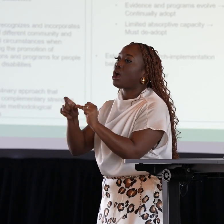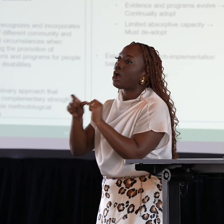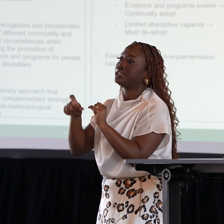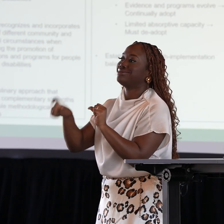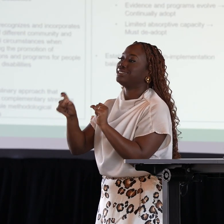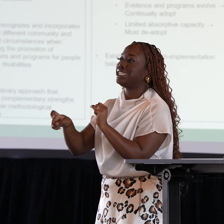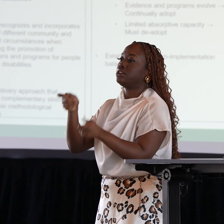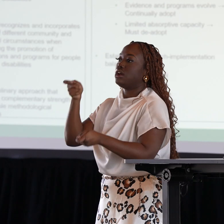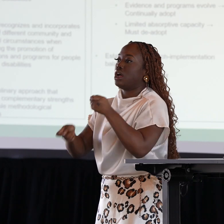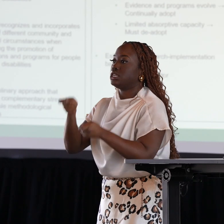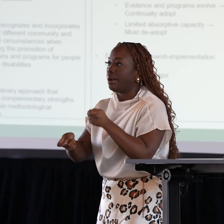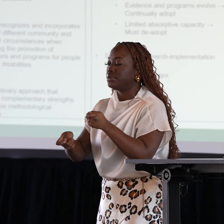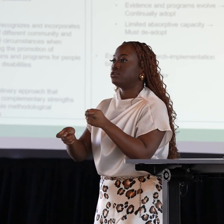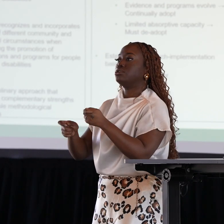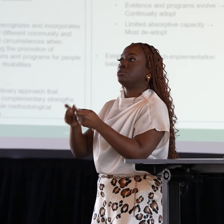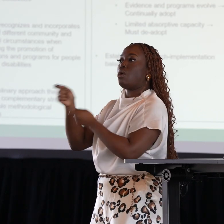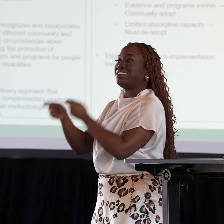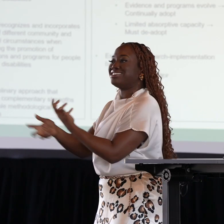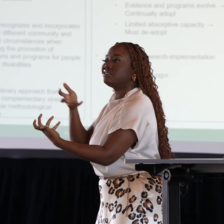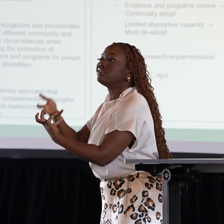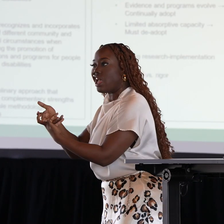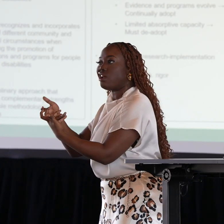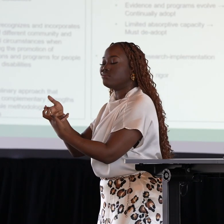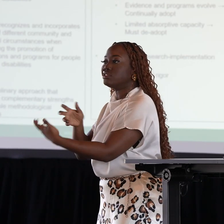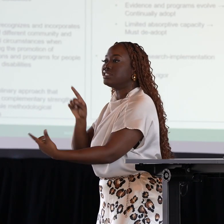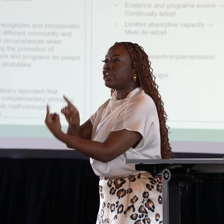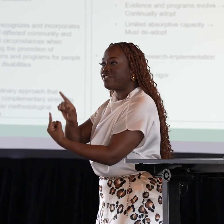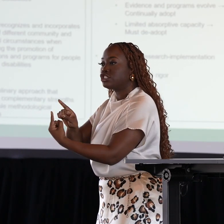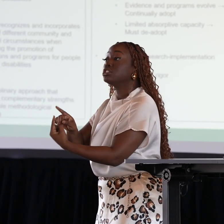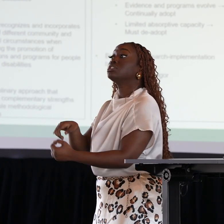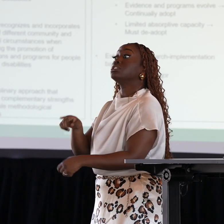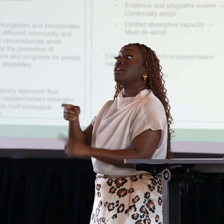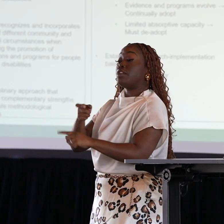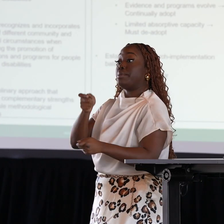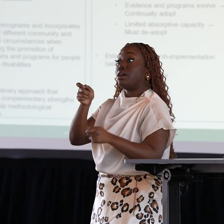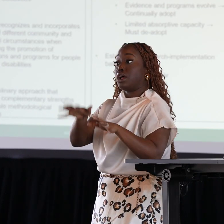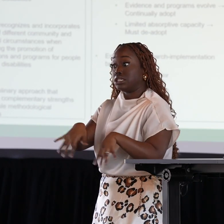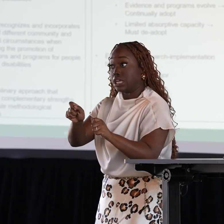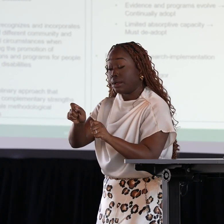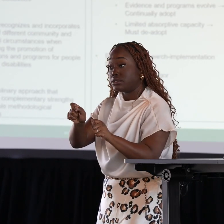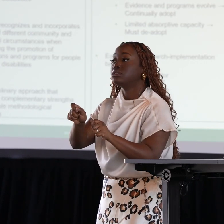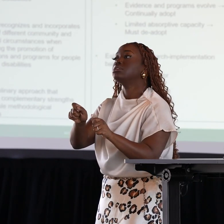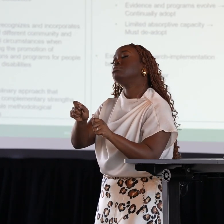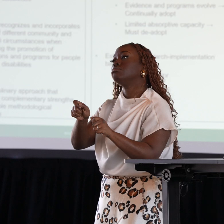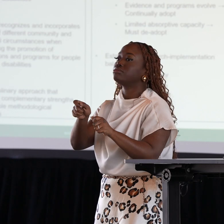adopt or adapt interventions, which, from a from an adopter standpoint, the person the organization that's adopting,